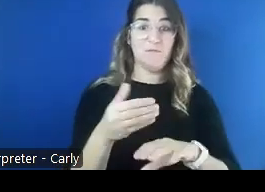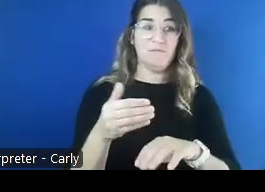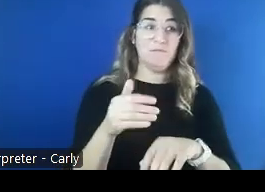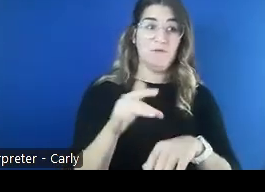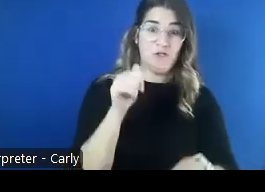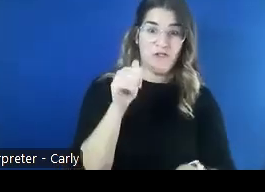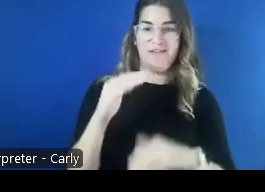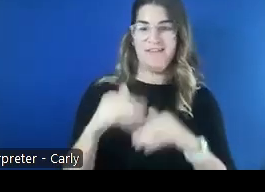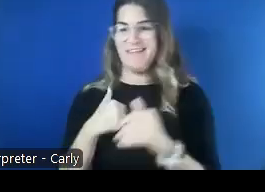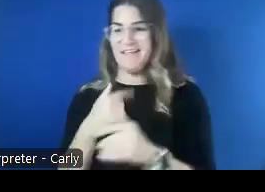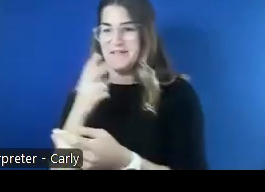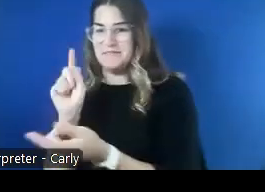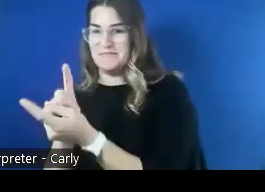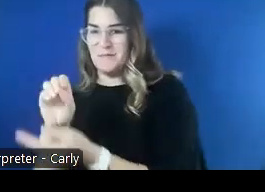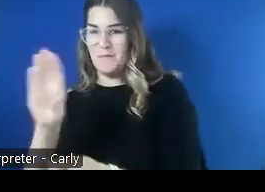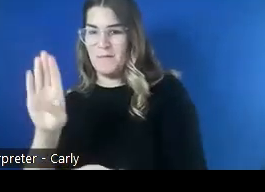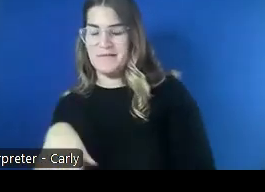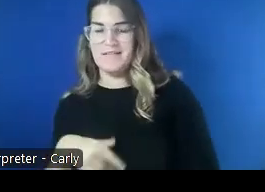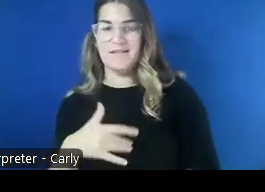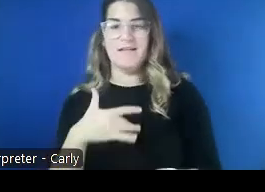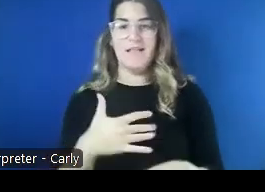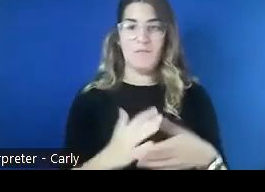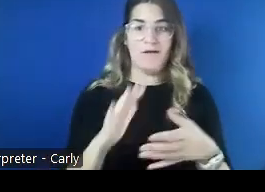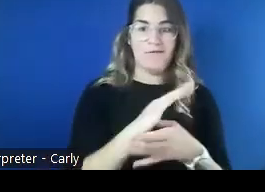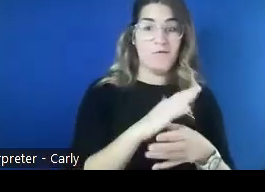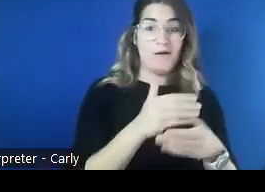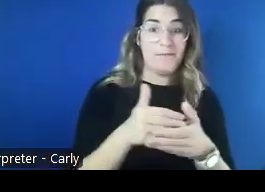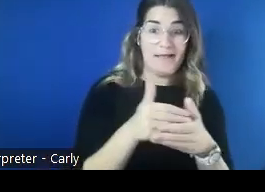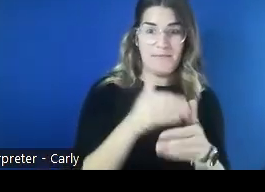um and they tend to prioritize their baby's care over their own care so it's been really